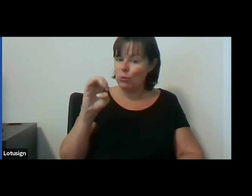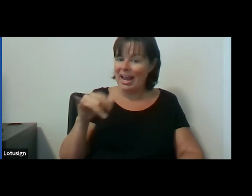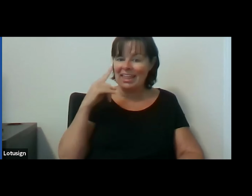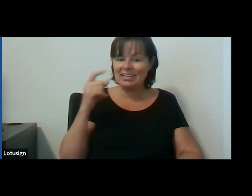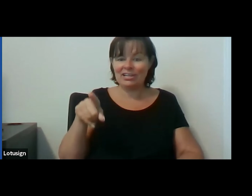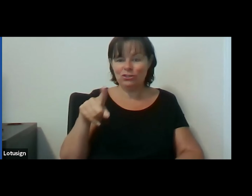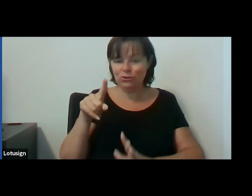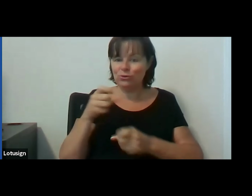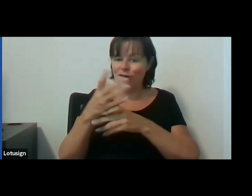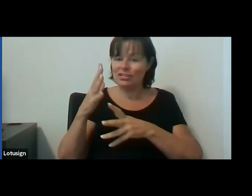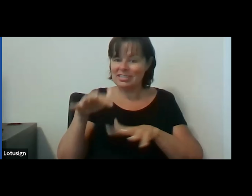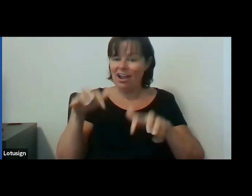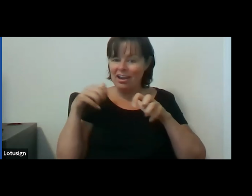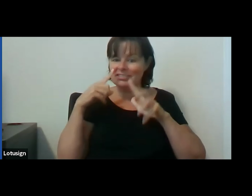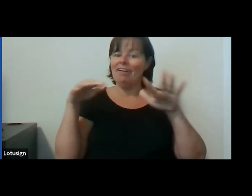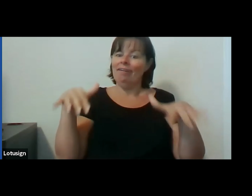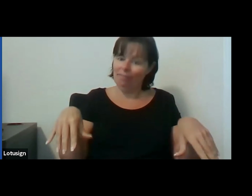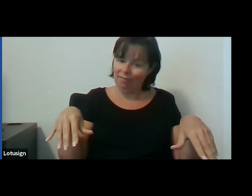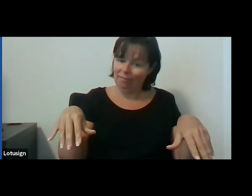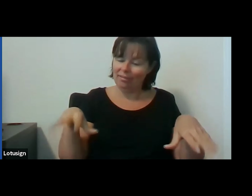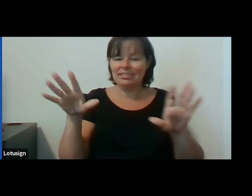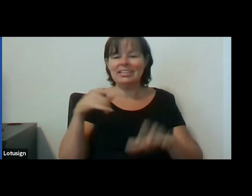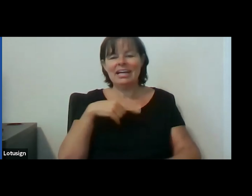I should have read it a lot more I didn't know I was going to get done so quick